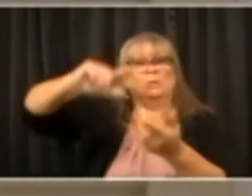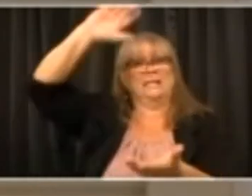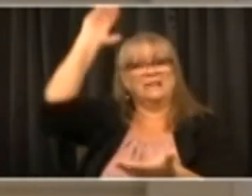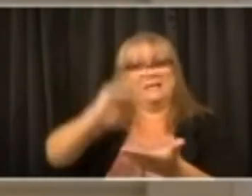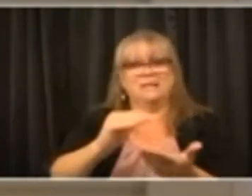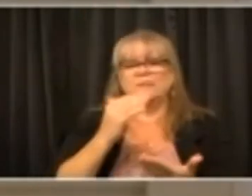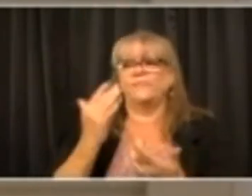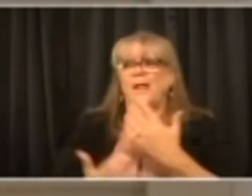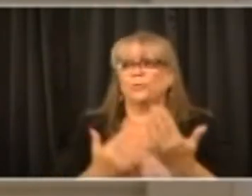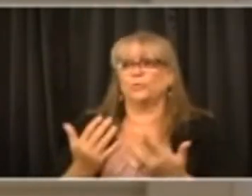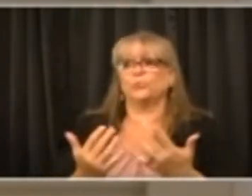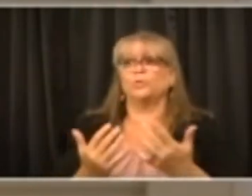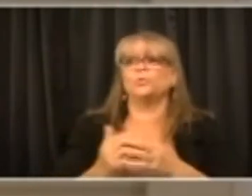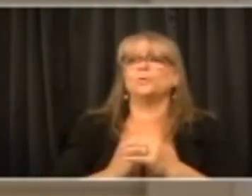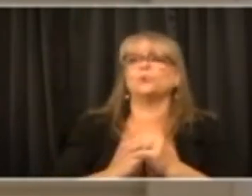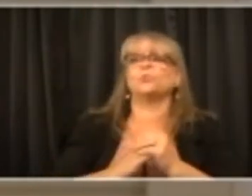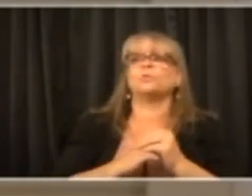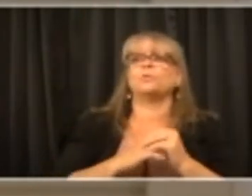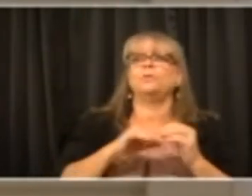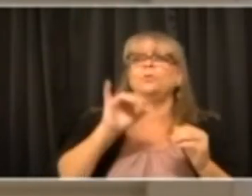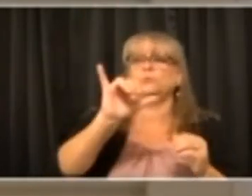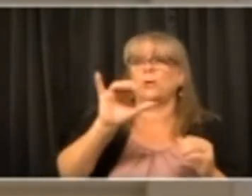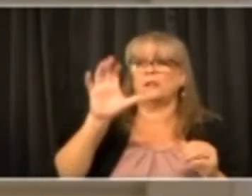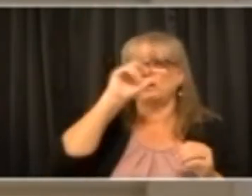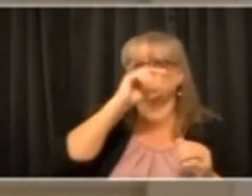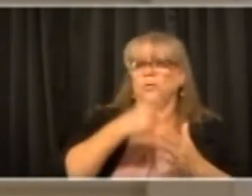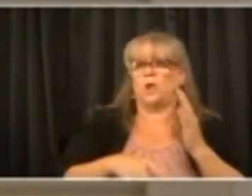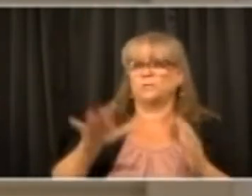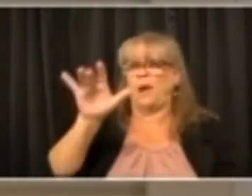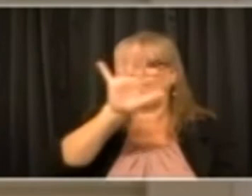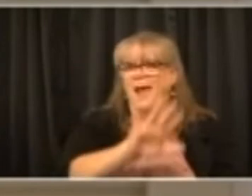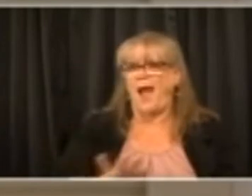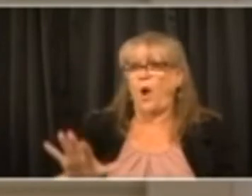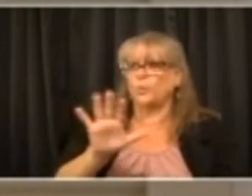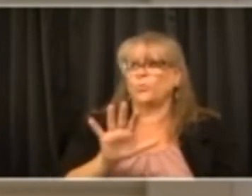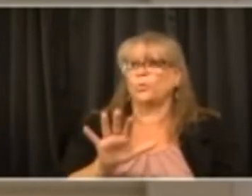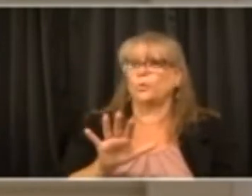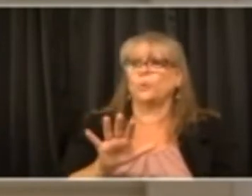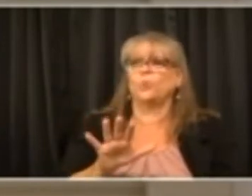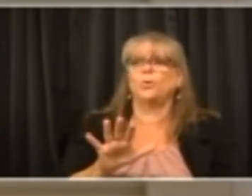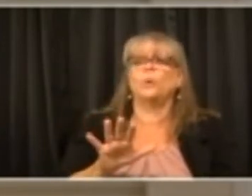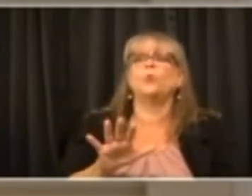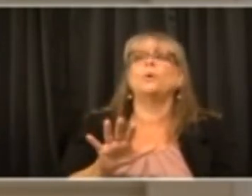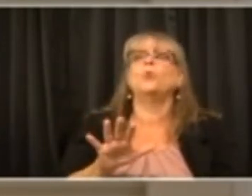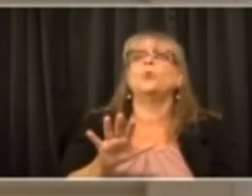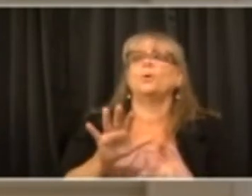going to be an estimate at this point the numbers are not finalized until usually at the end of the year when we have time to do that